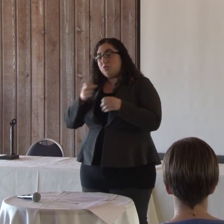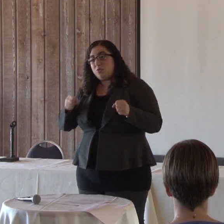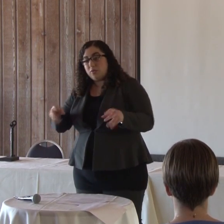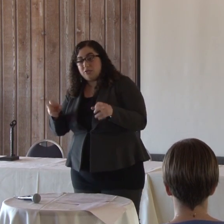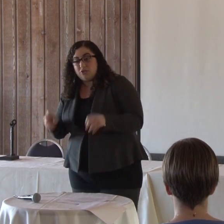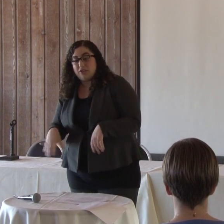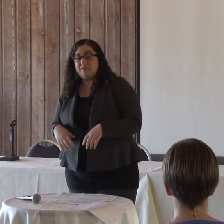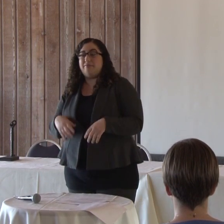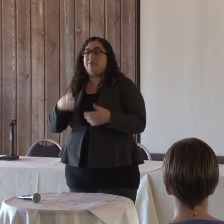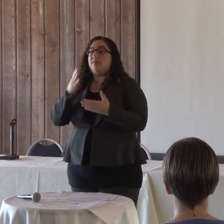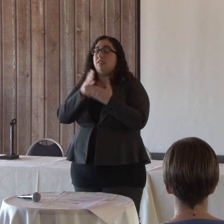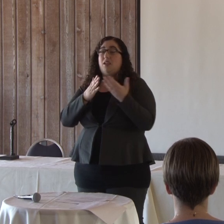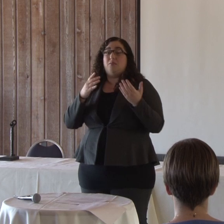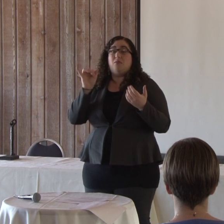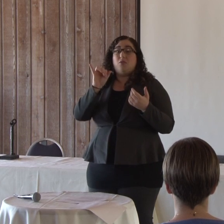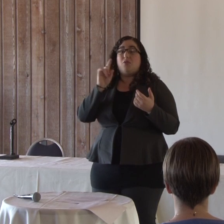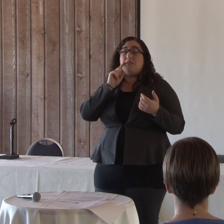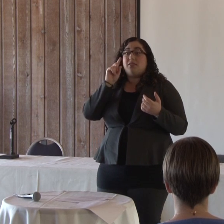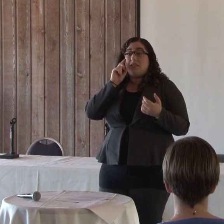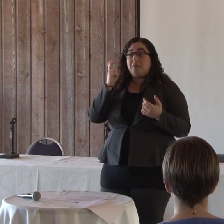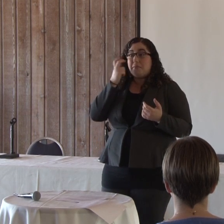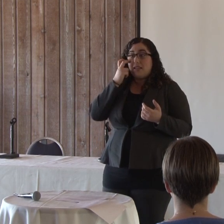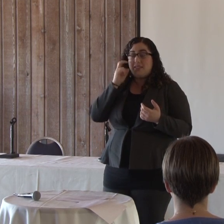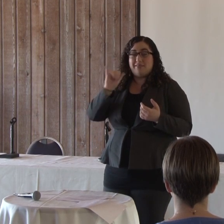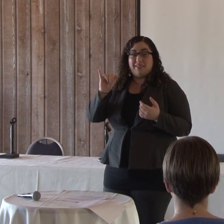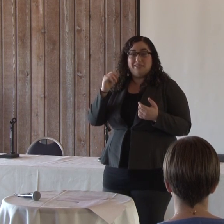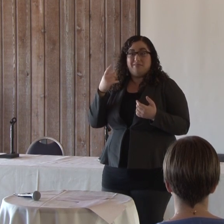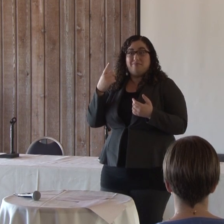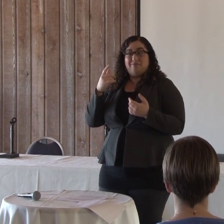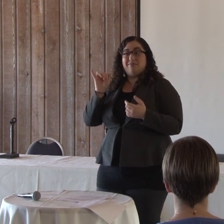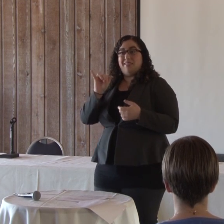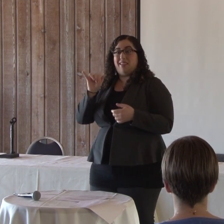So deaf people are not just like me all the time. Some use wheelchairs.